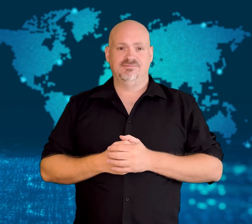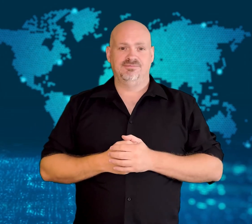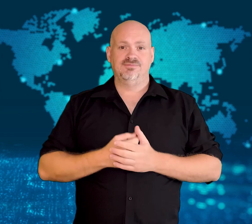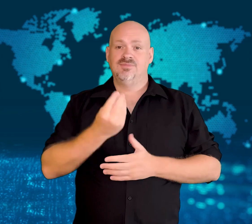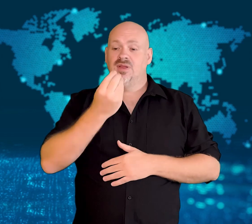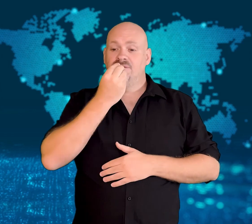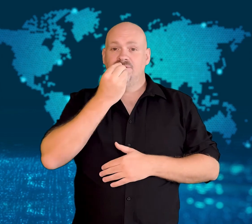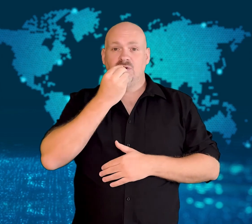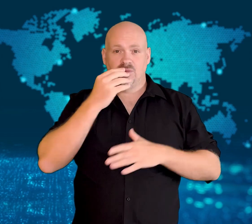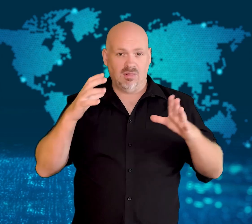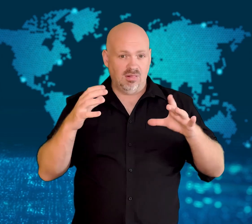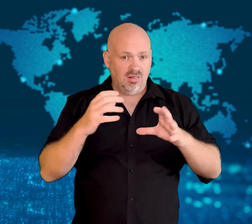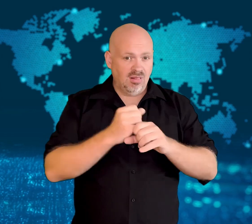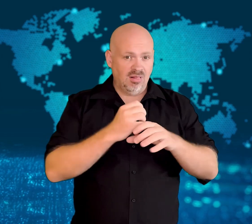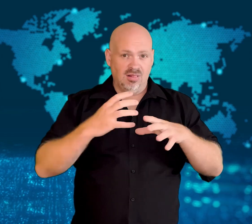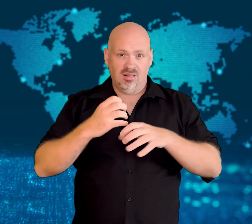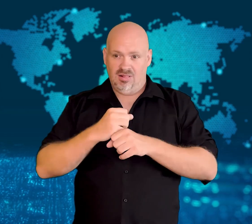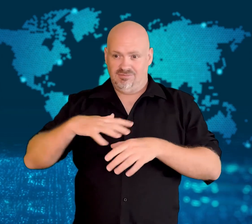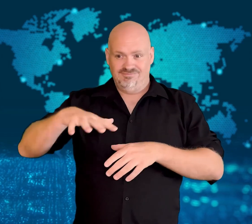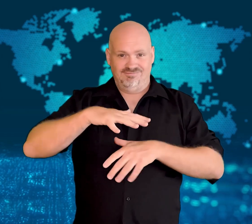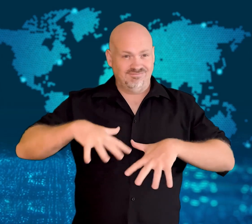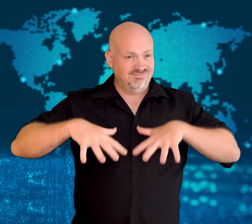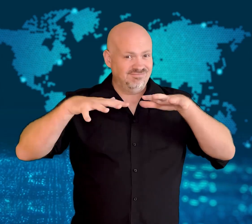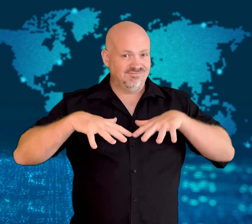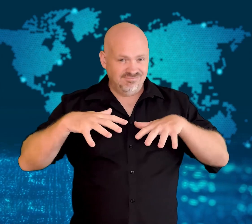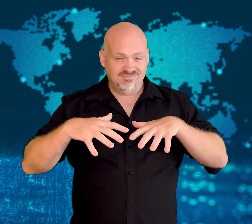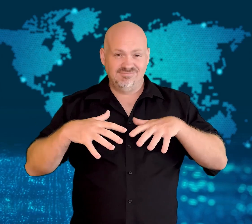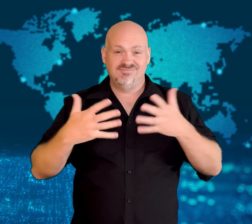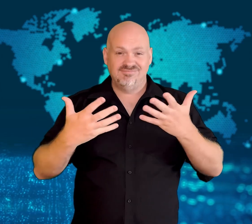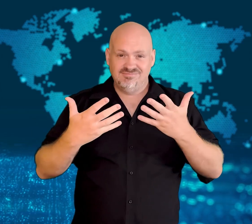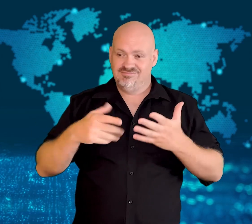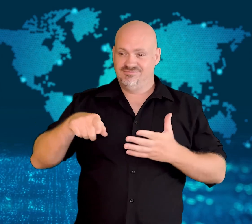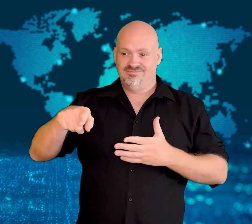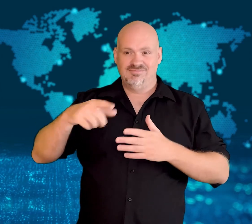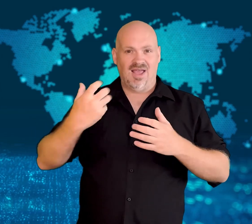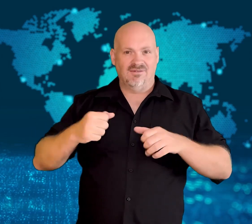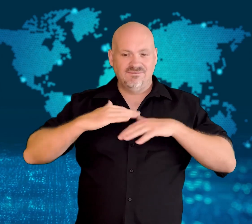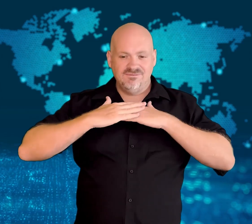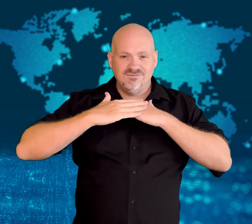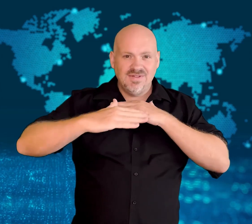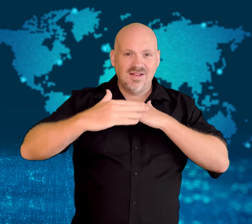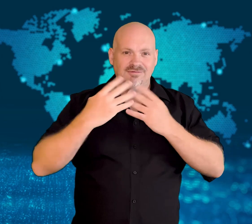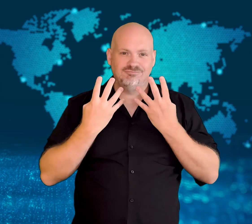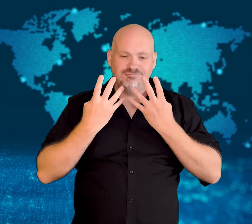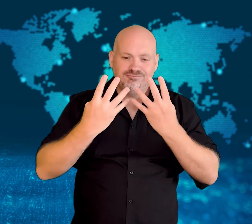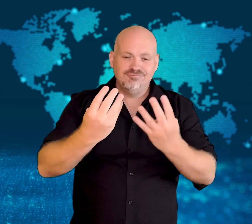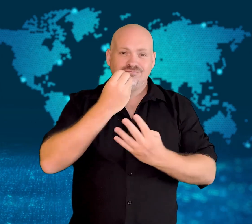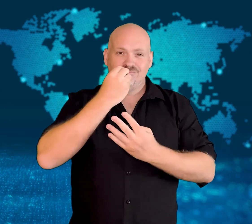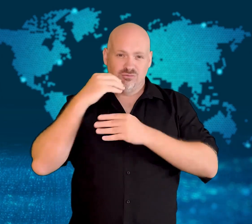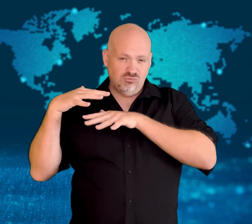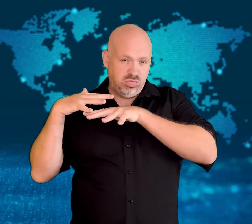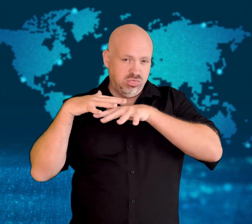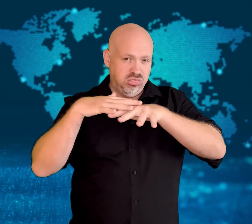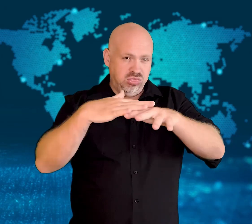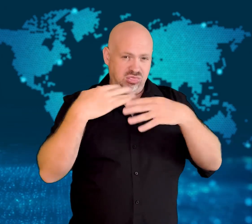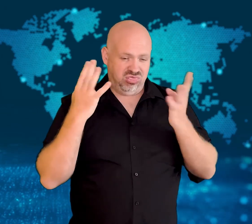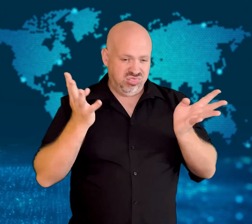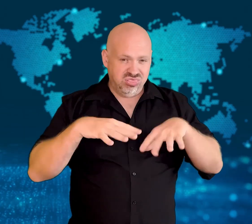some because of fields that have been ruined as crops and livestock were